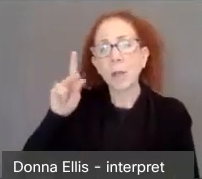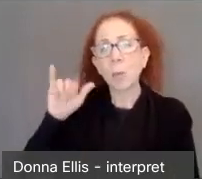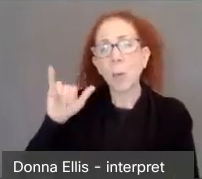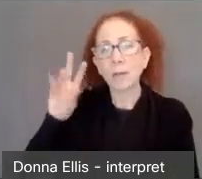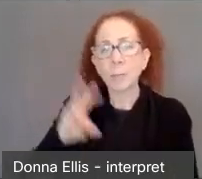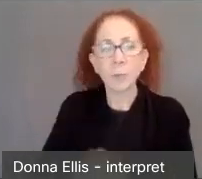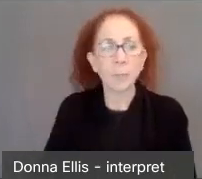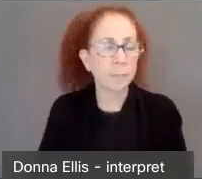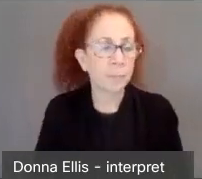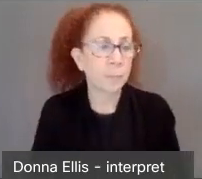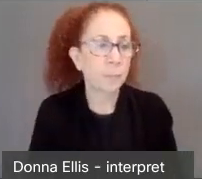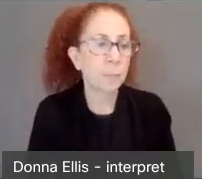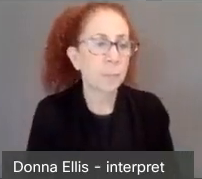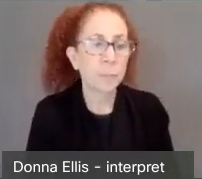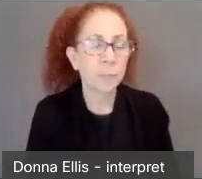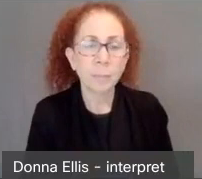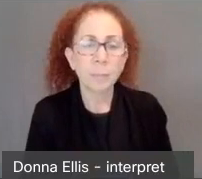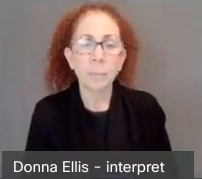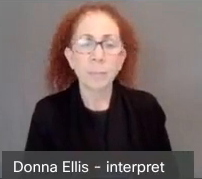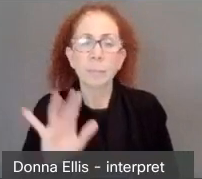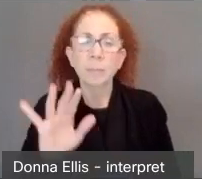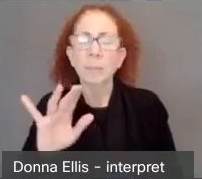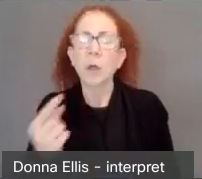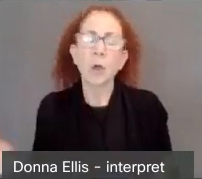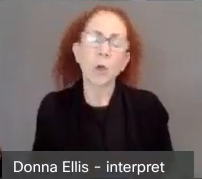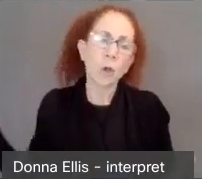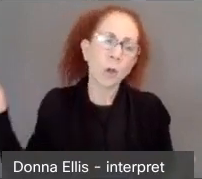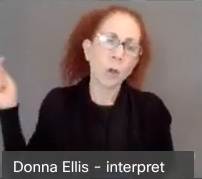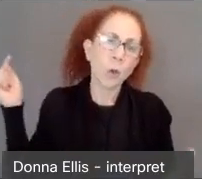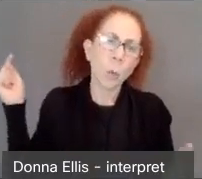[Reporter] Going back to the easing of the